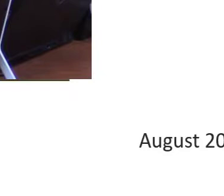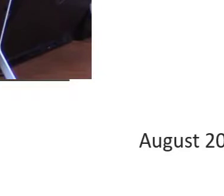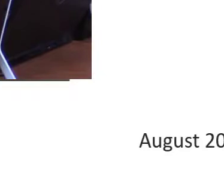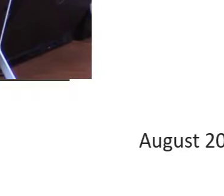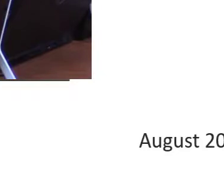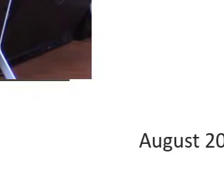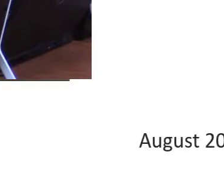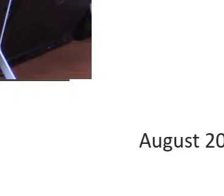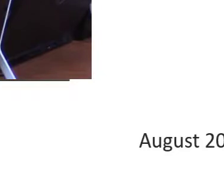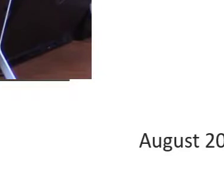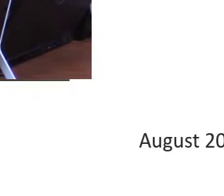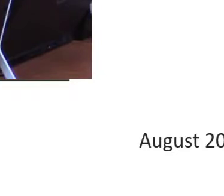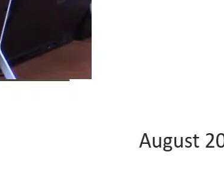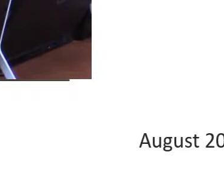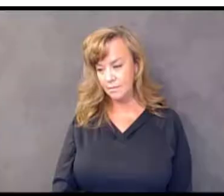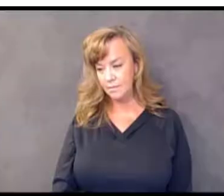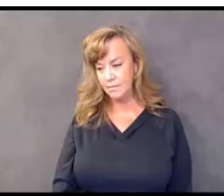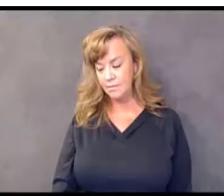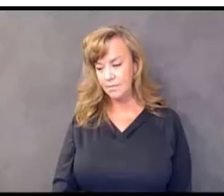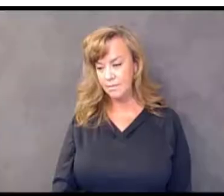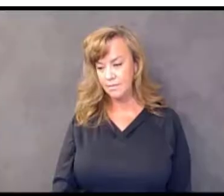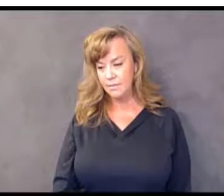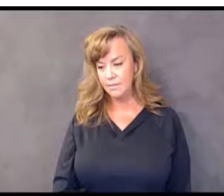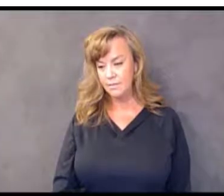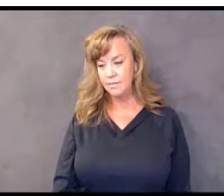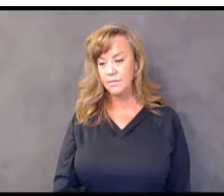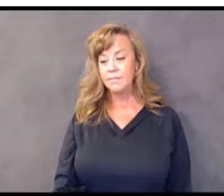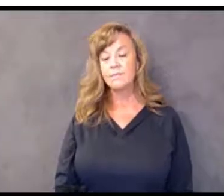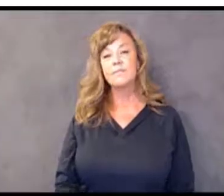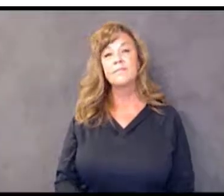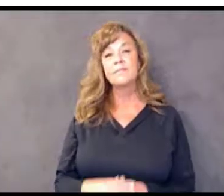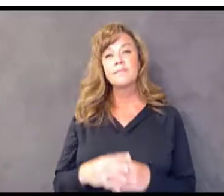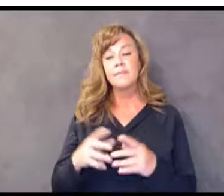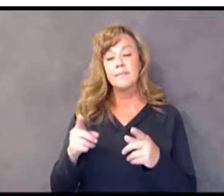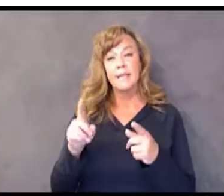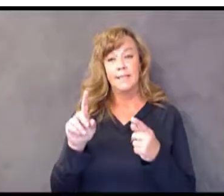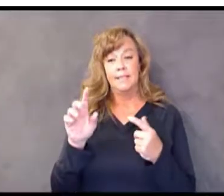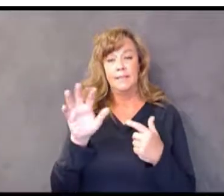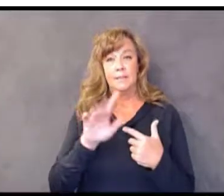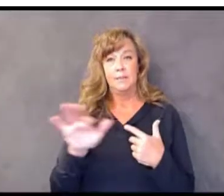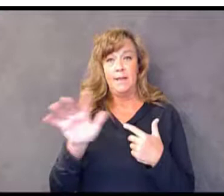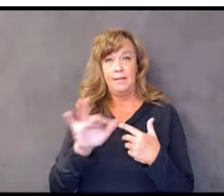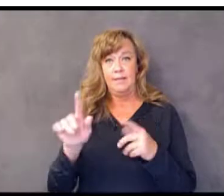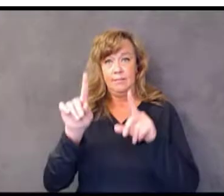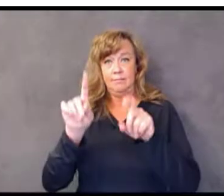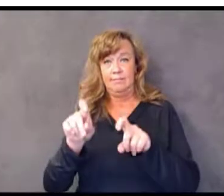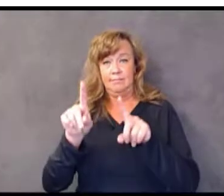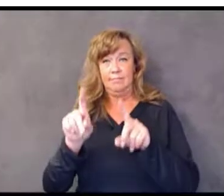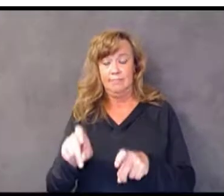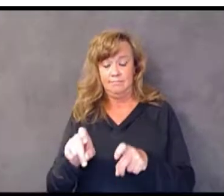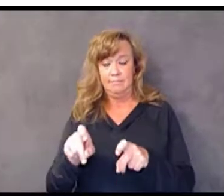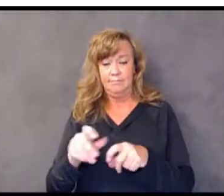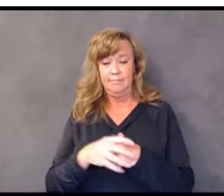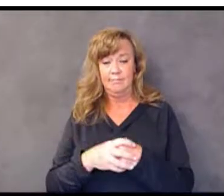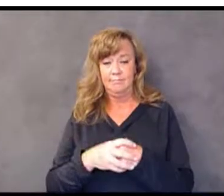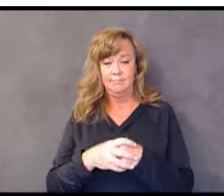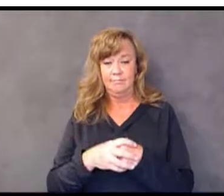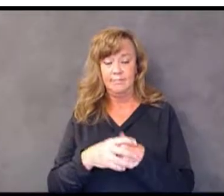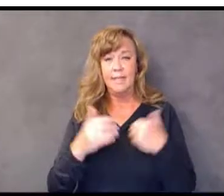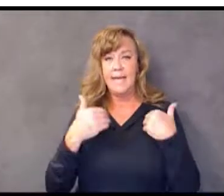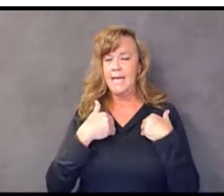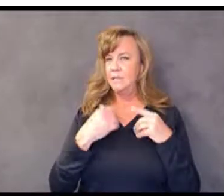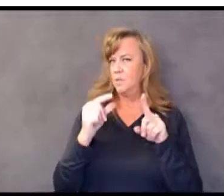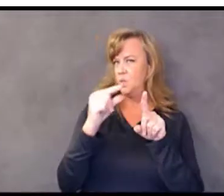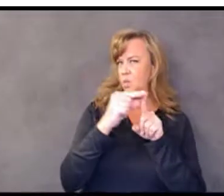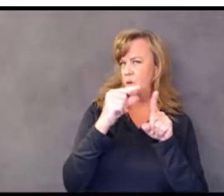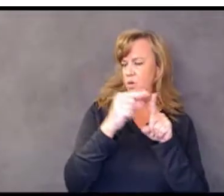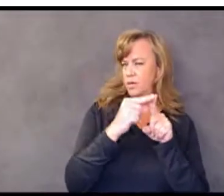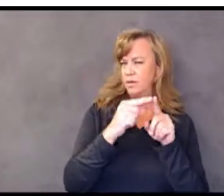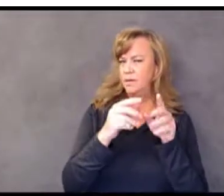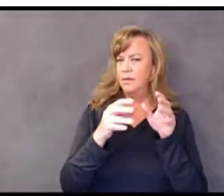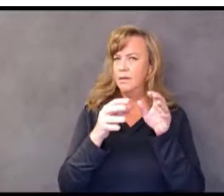The spelling subtest contains both a prompted word and a definition for the word.